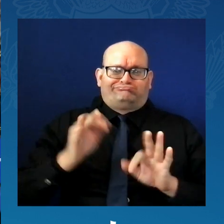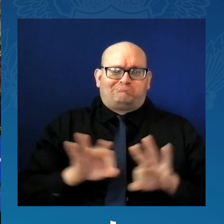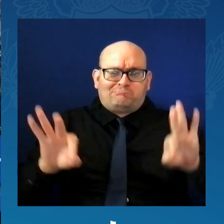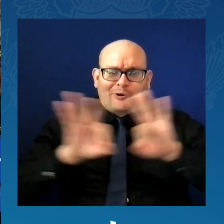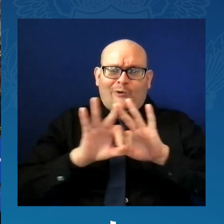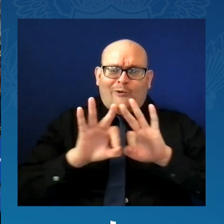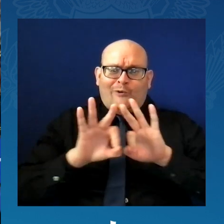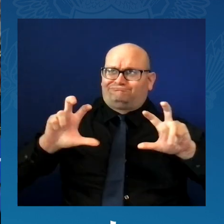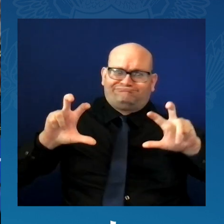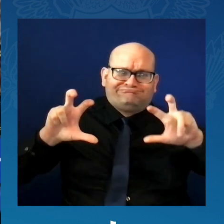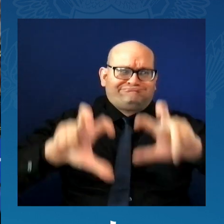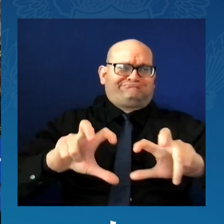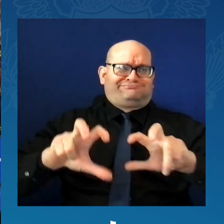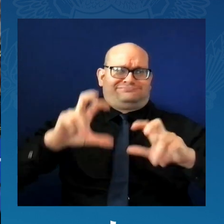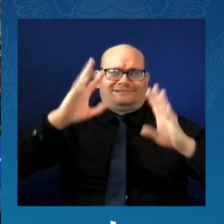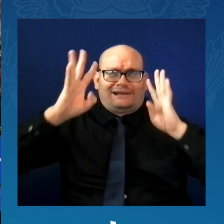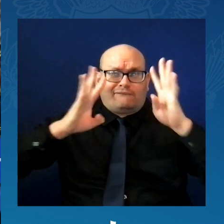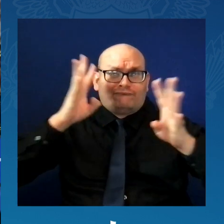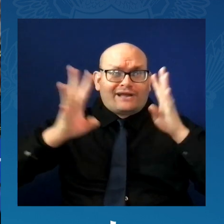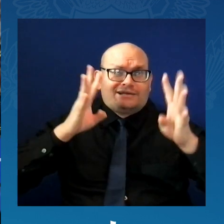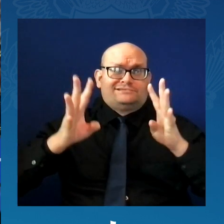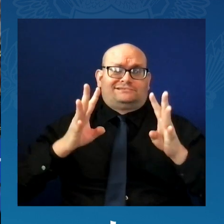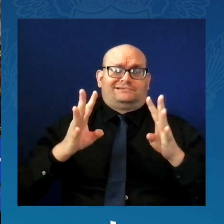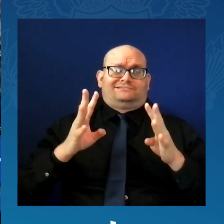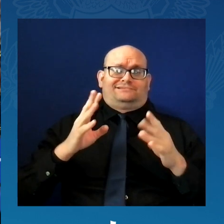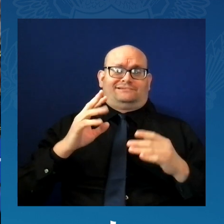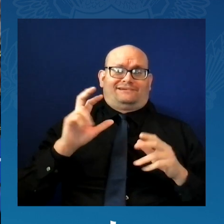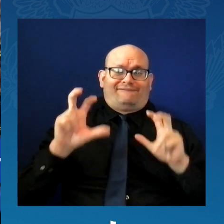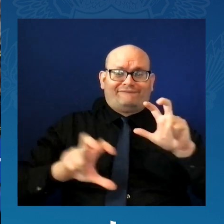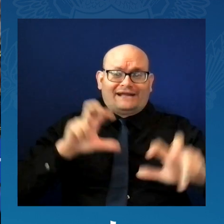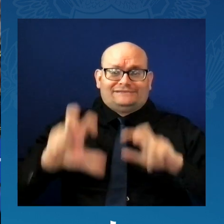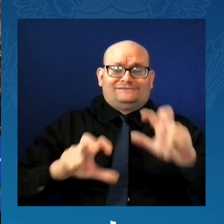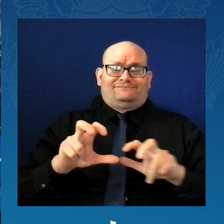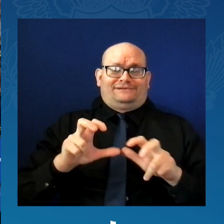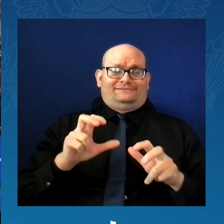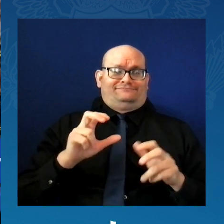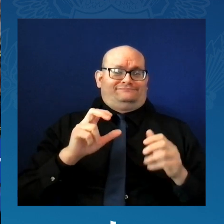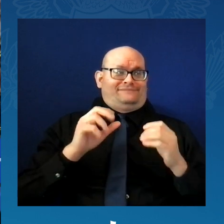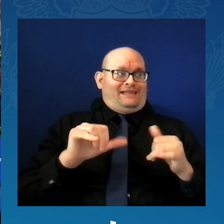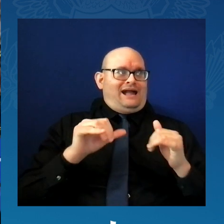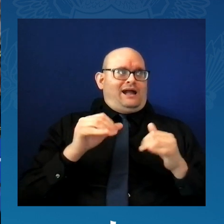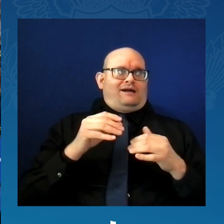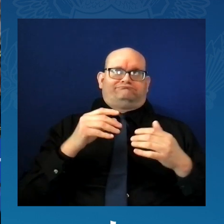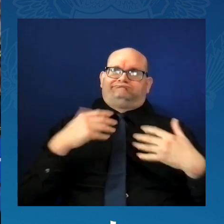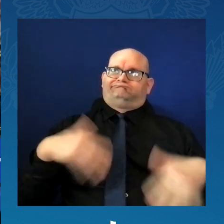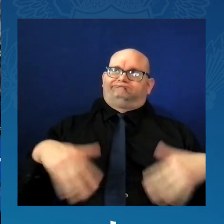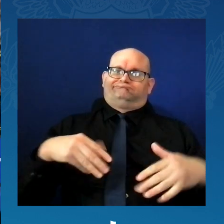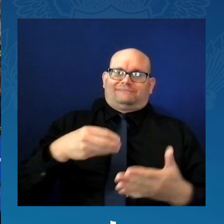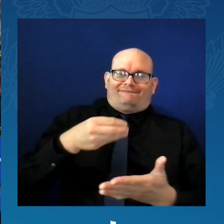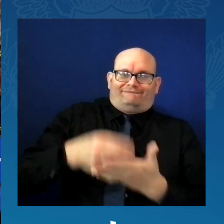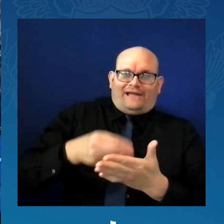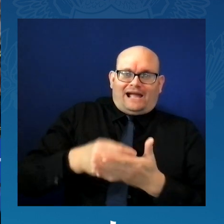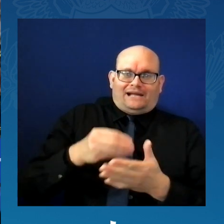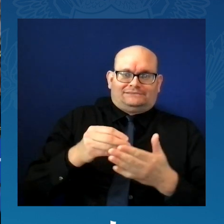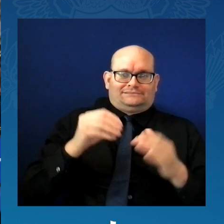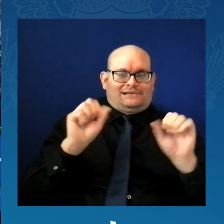including the U.S. government, to support these activities. The rapid growth in the number of satellites and other objects in orbit